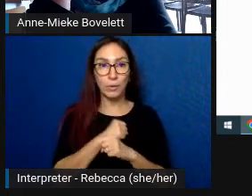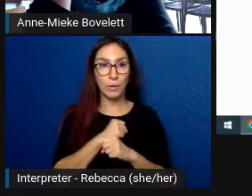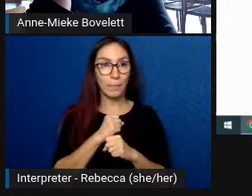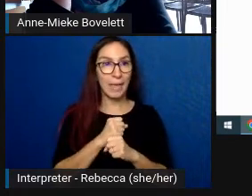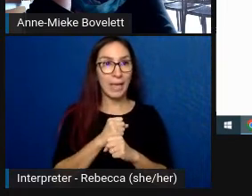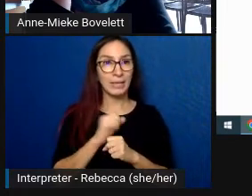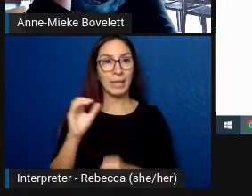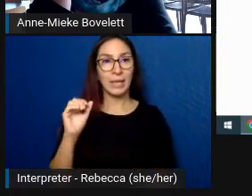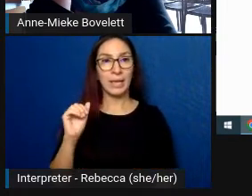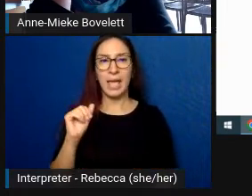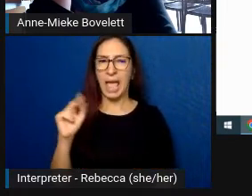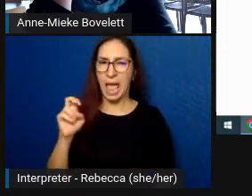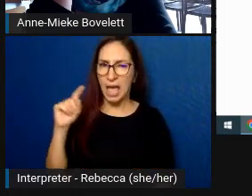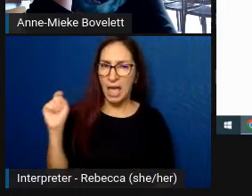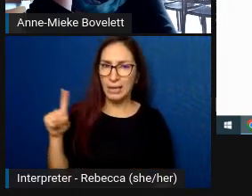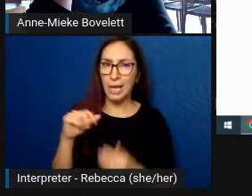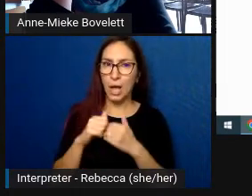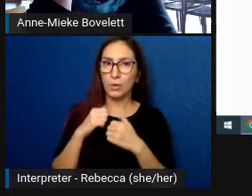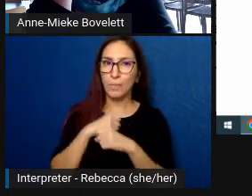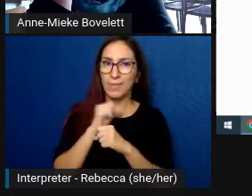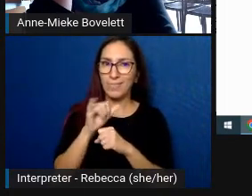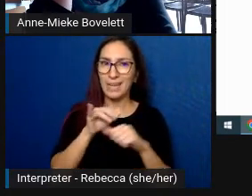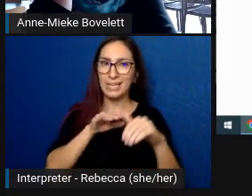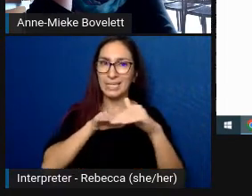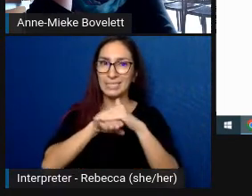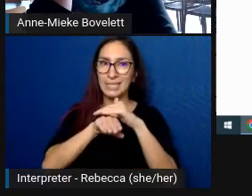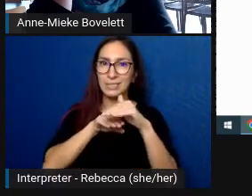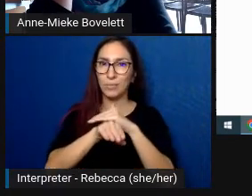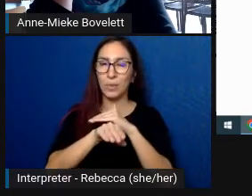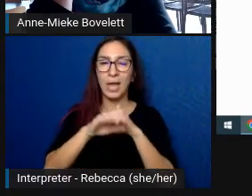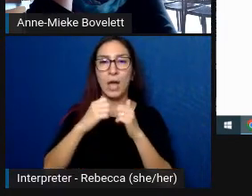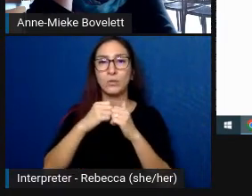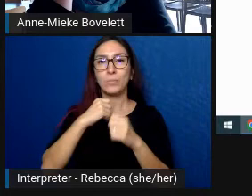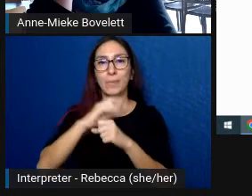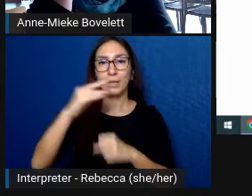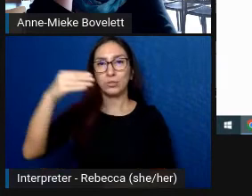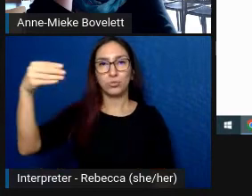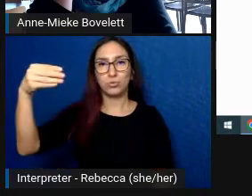Technically, how do you make this accessible? How do you make a drop-down accessible for our audience?